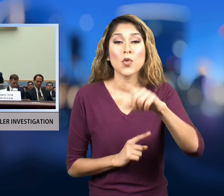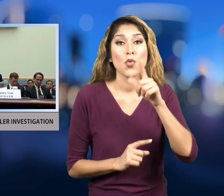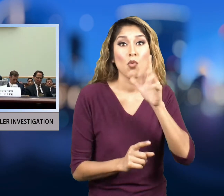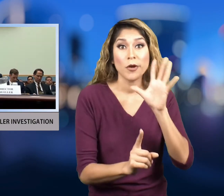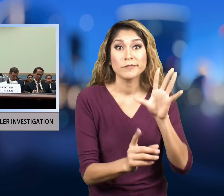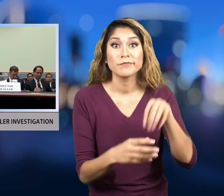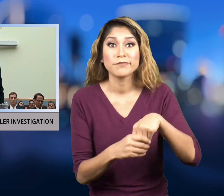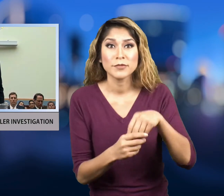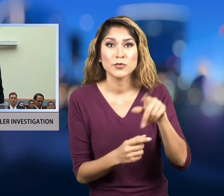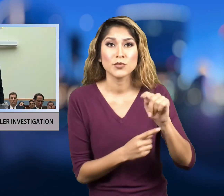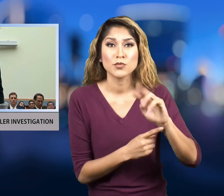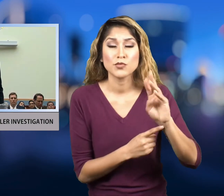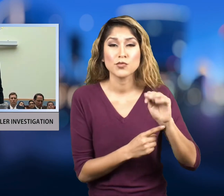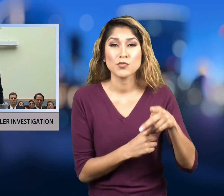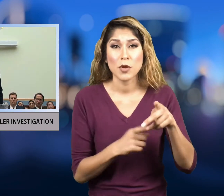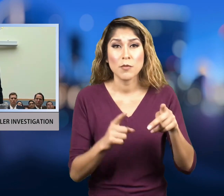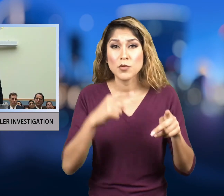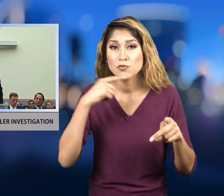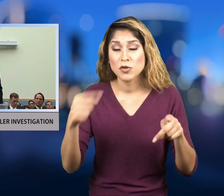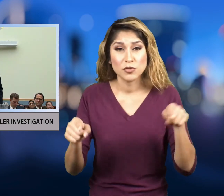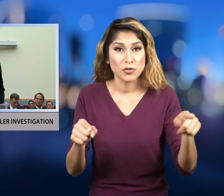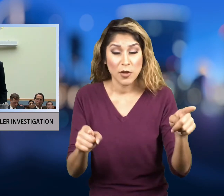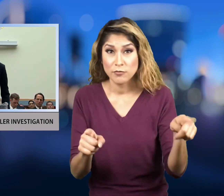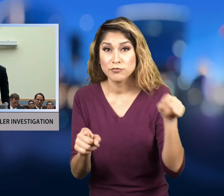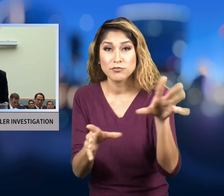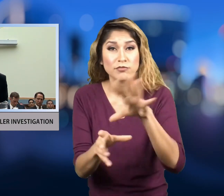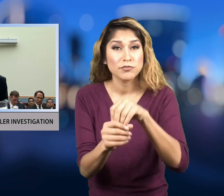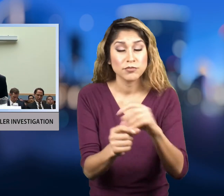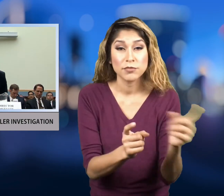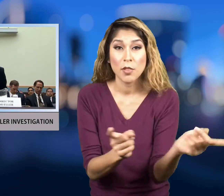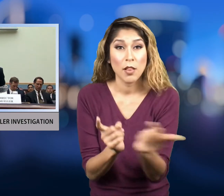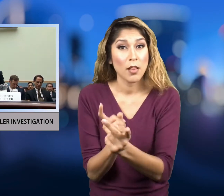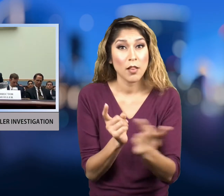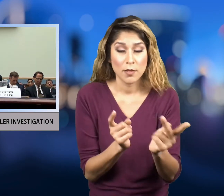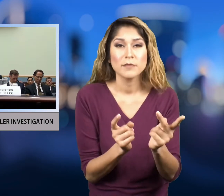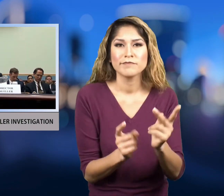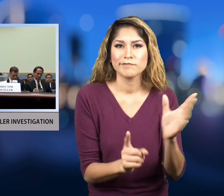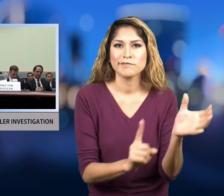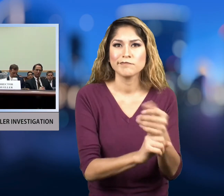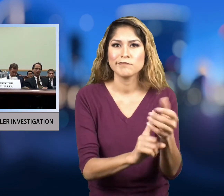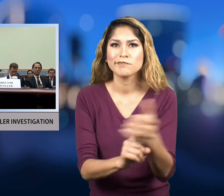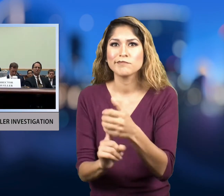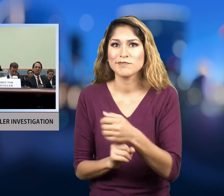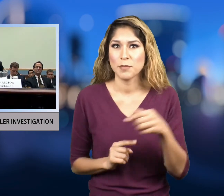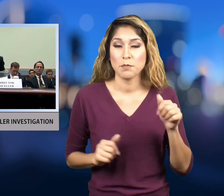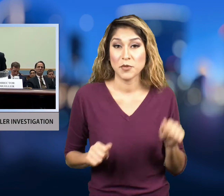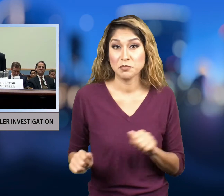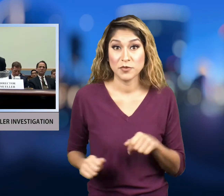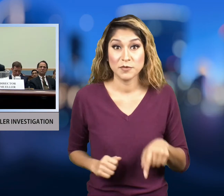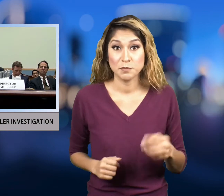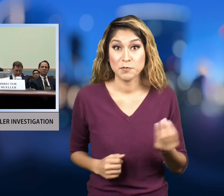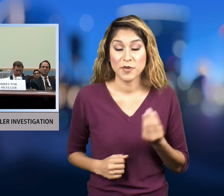taken into custody as early as Monday.